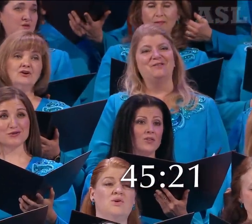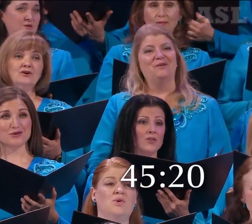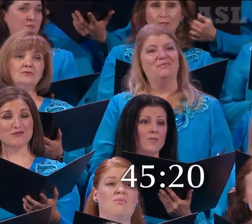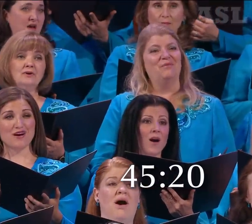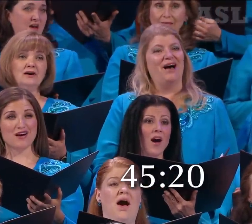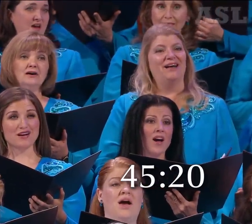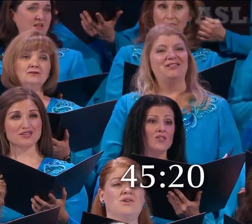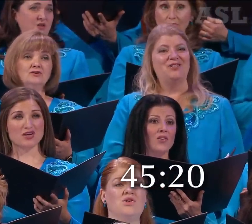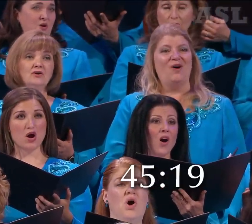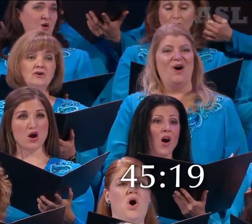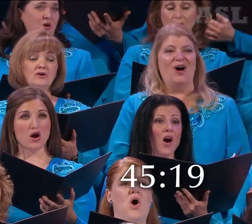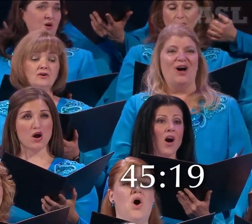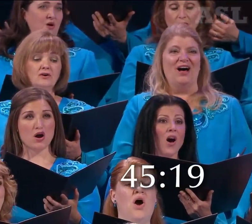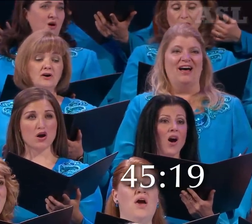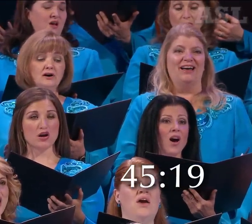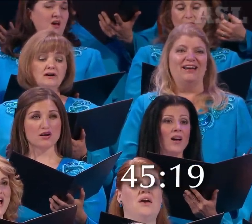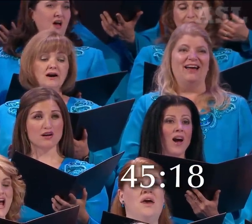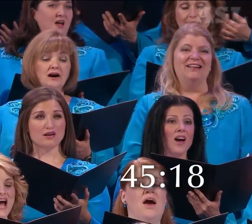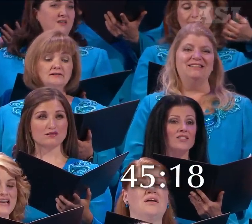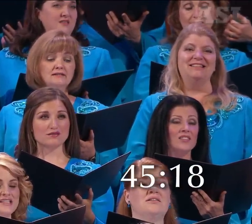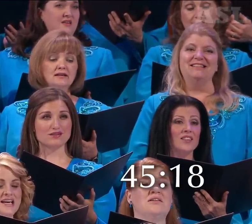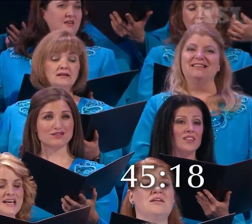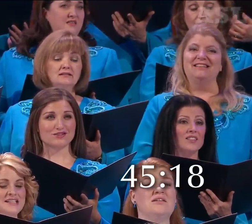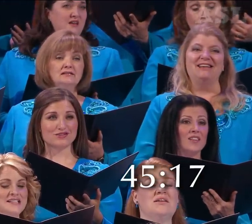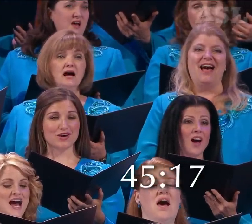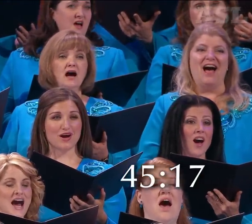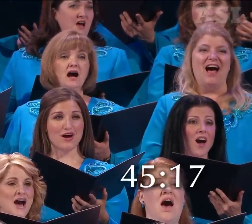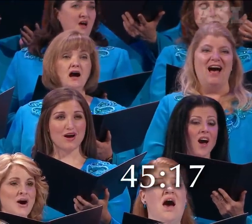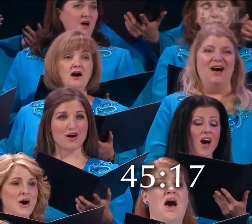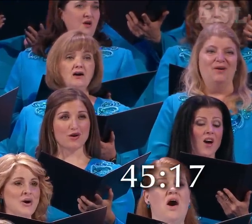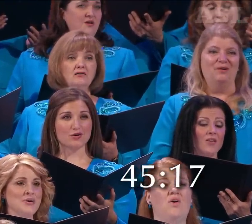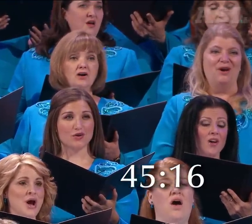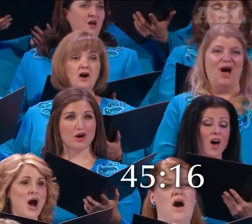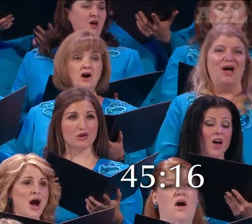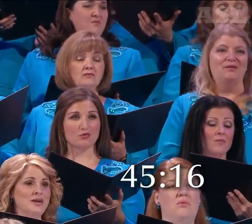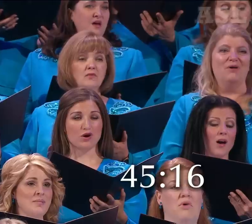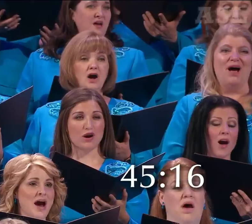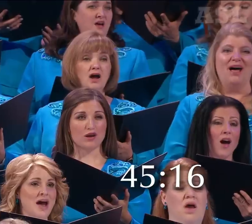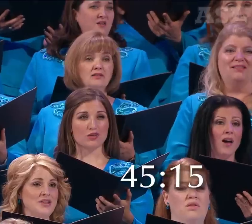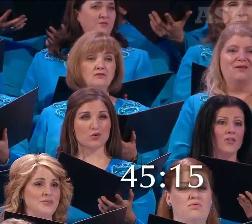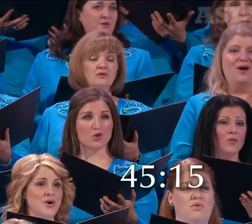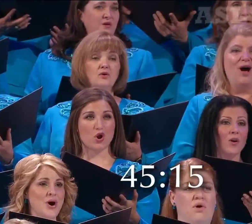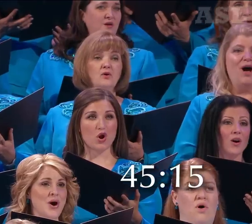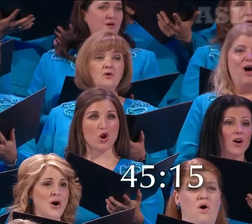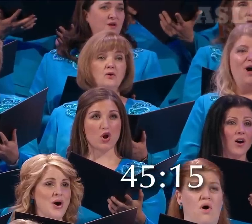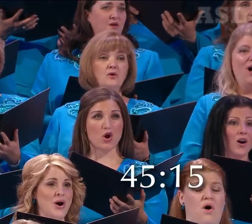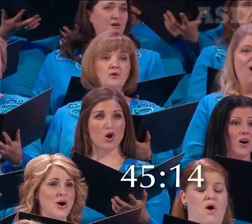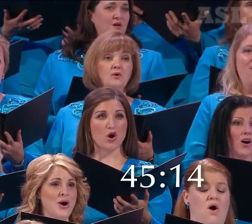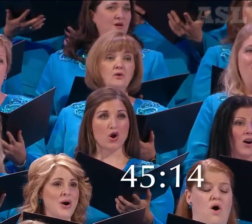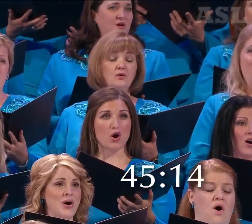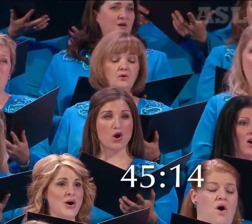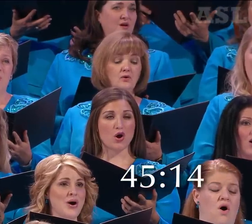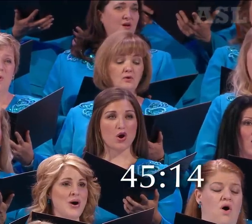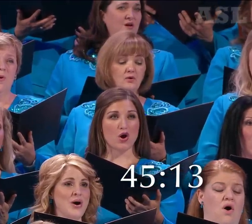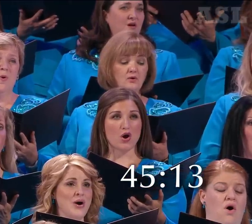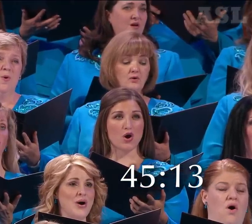THIS IS THE ENGLISH CLOSED CAPTION CHANNEL OF THE CHURCH OF JESUS CHRIST OF LATTER-DAY SAINTS.